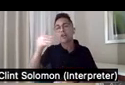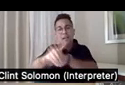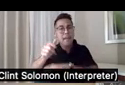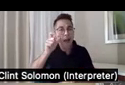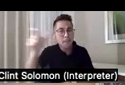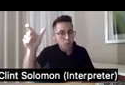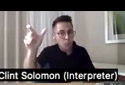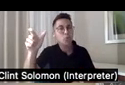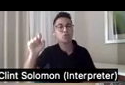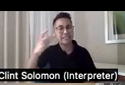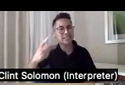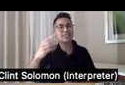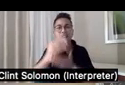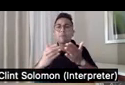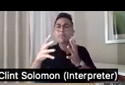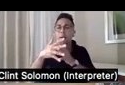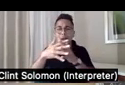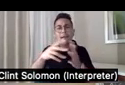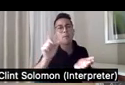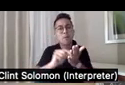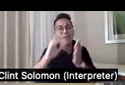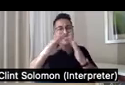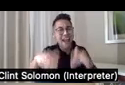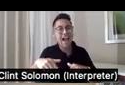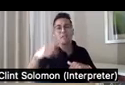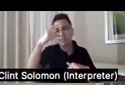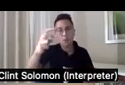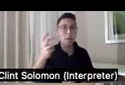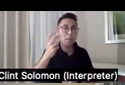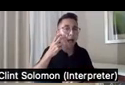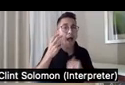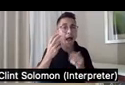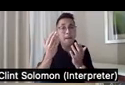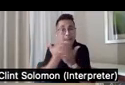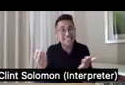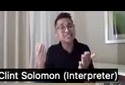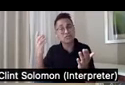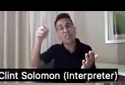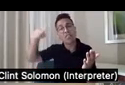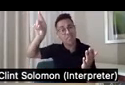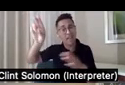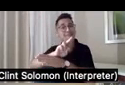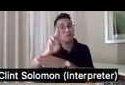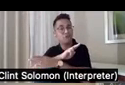the american printing house for the blind materials that they've used with the story